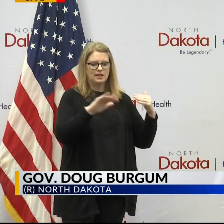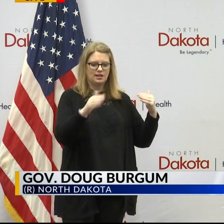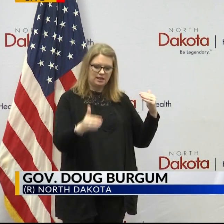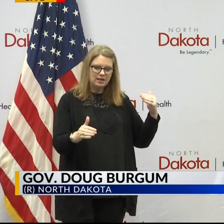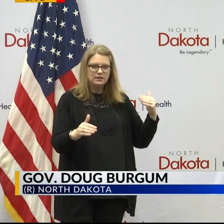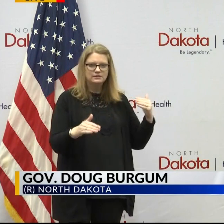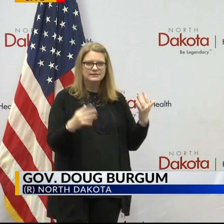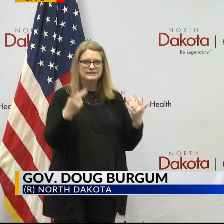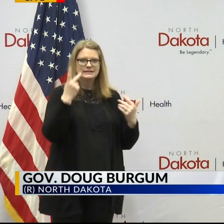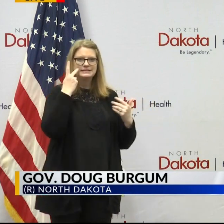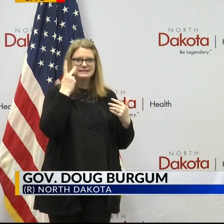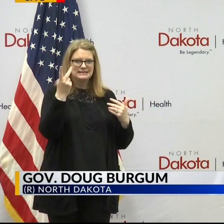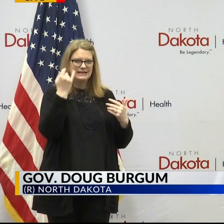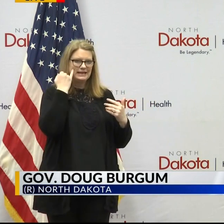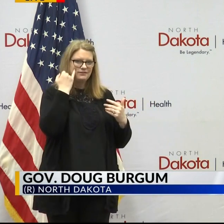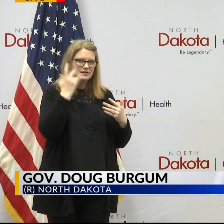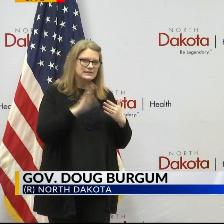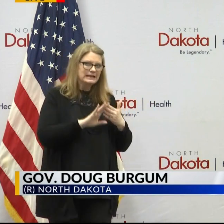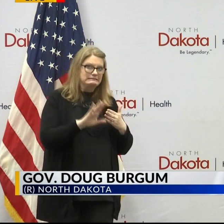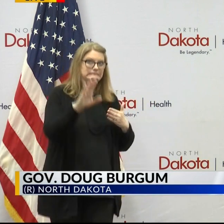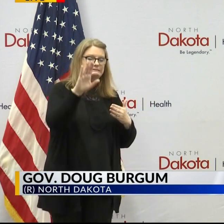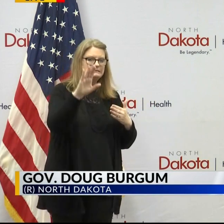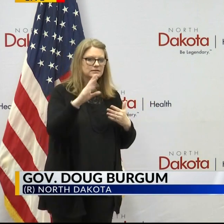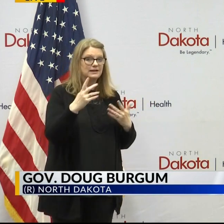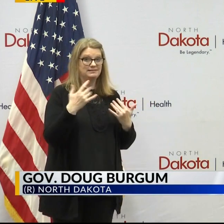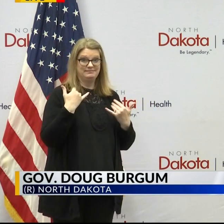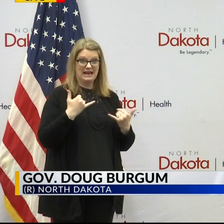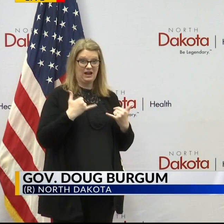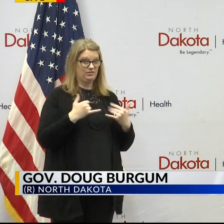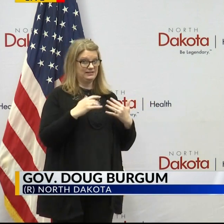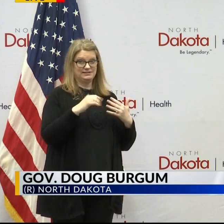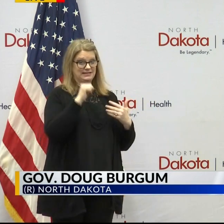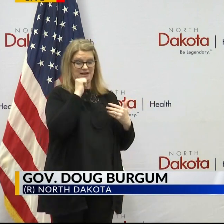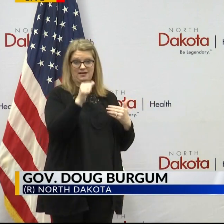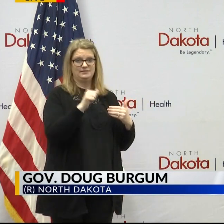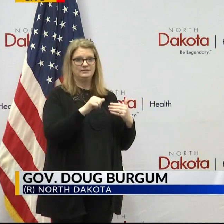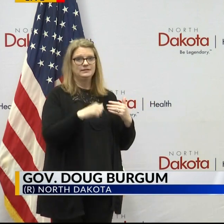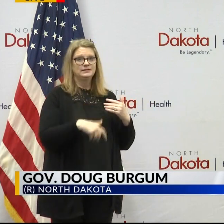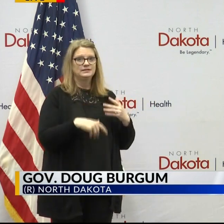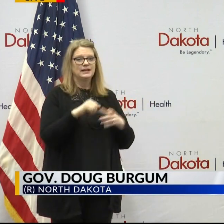LABS ACROSS THE STATE, THAT IS A 1.5% RATE, ONE OF THE NUMBERS WE REALLY PAY ATTENTION TO SEE IF